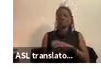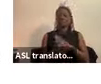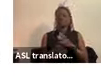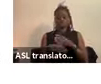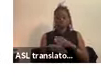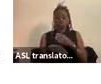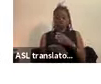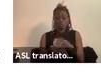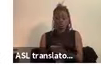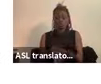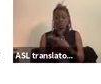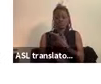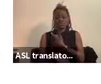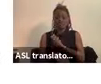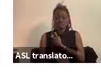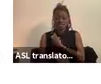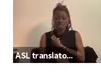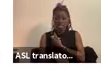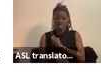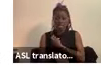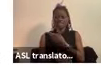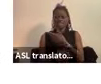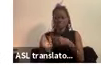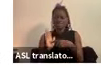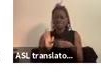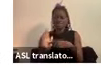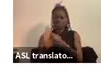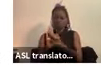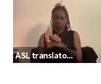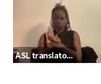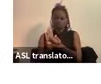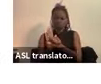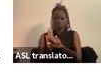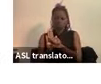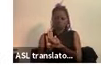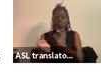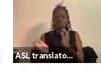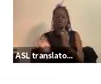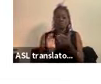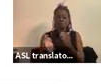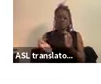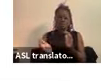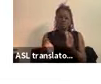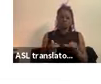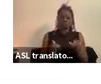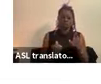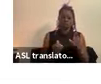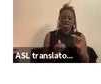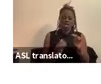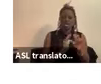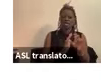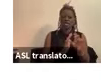cases have been symptomatic as compared to unvaccinated. This is Paul you.